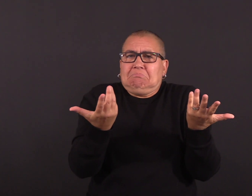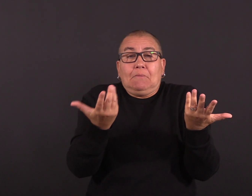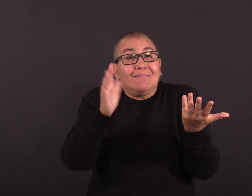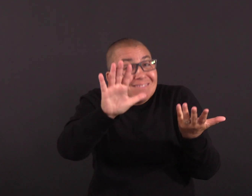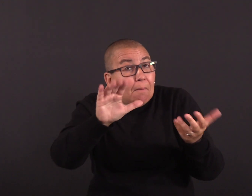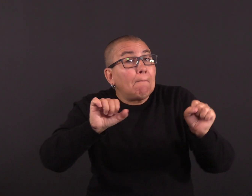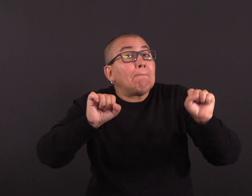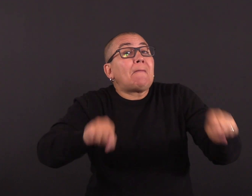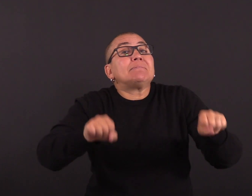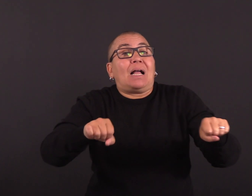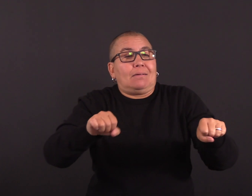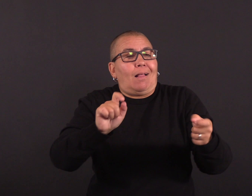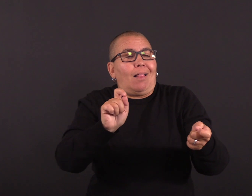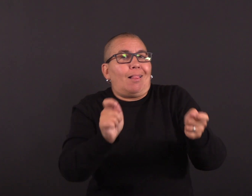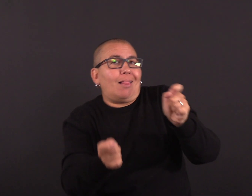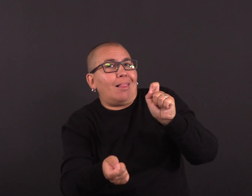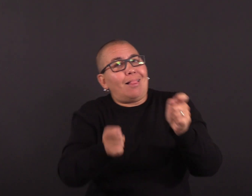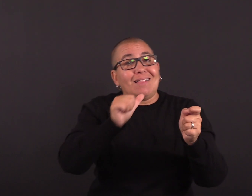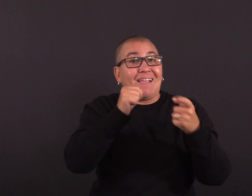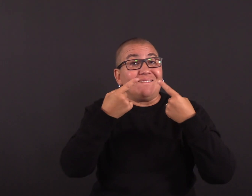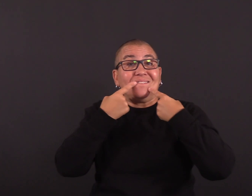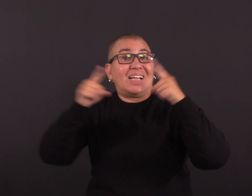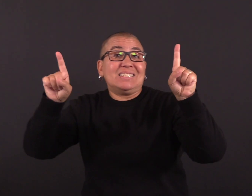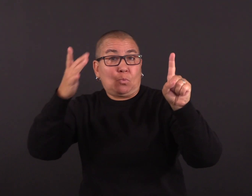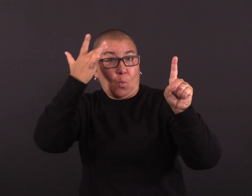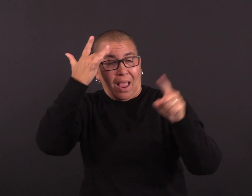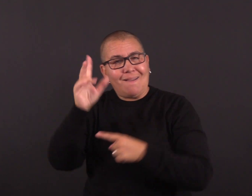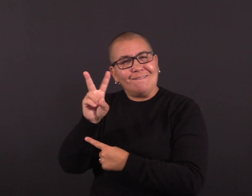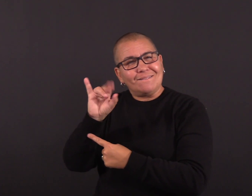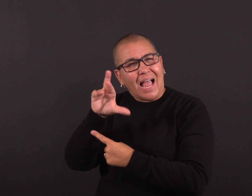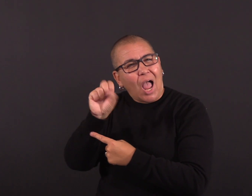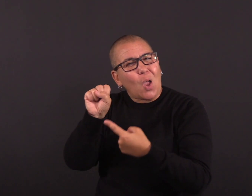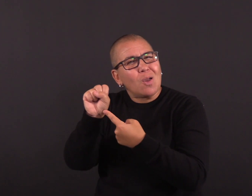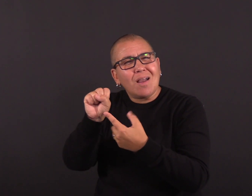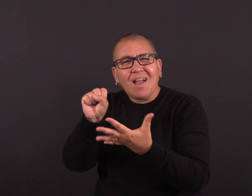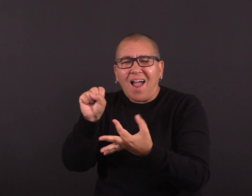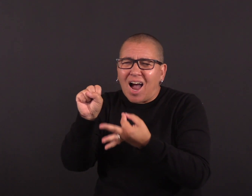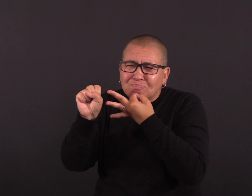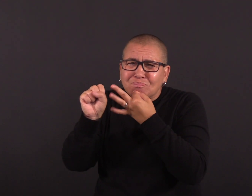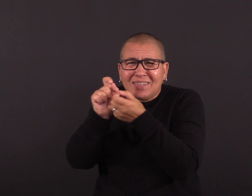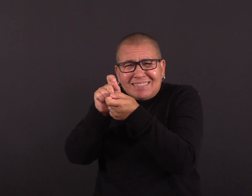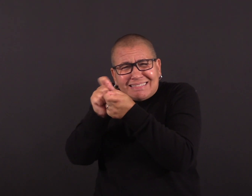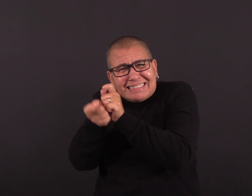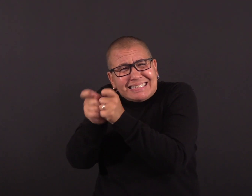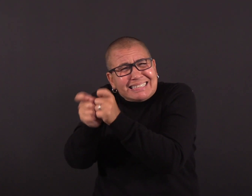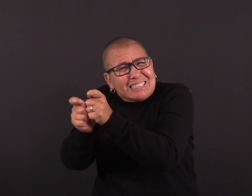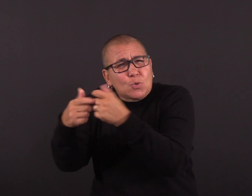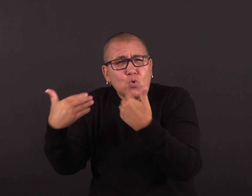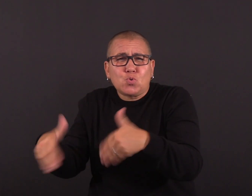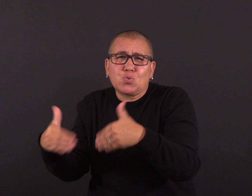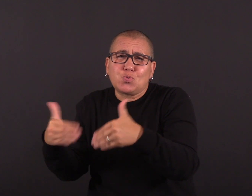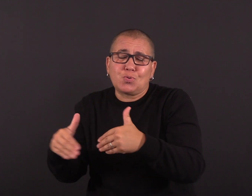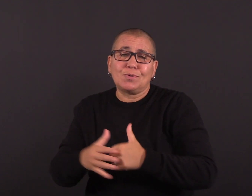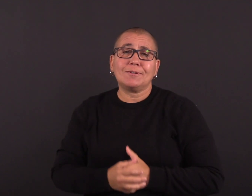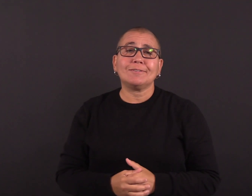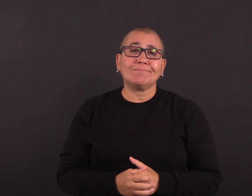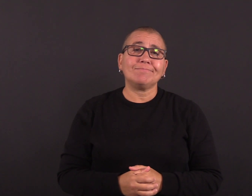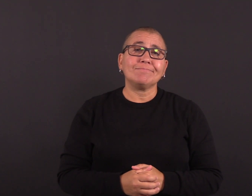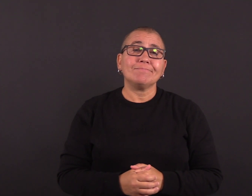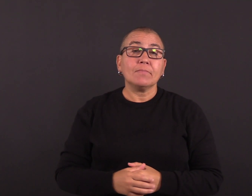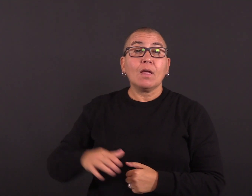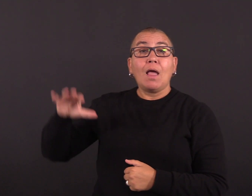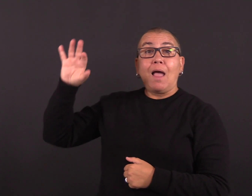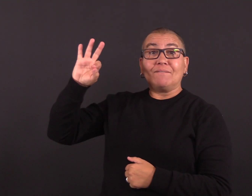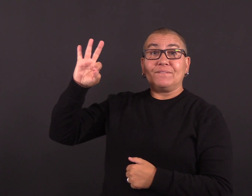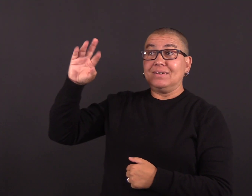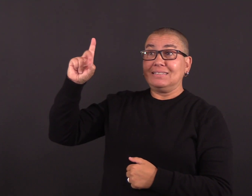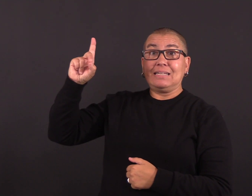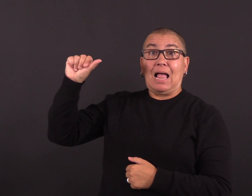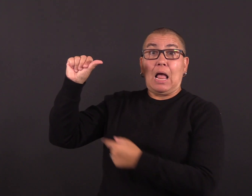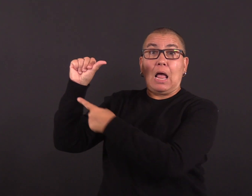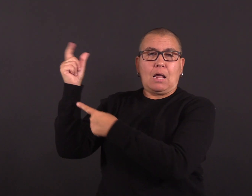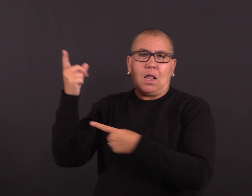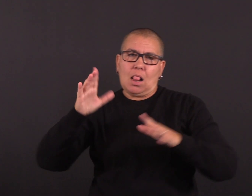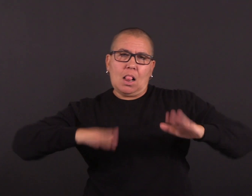The U.K. said its BA.2.86 case was tested at a London hospital, but that it was currently